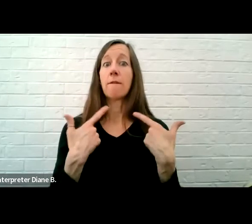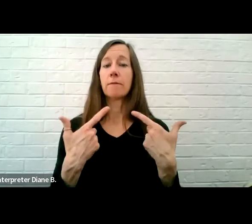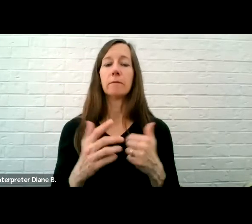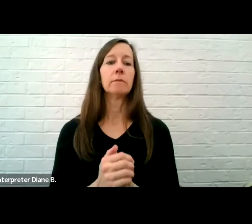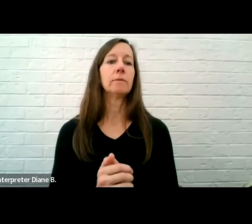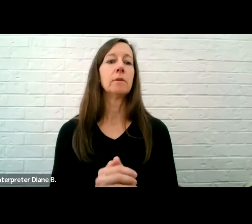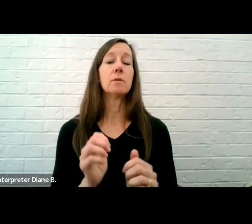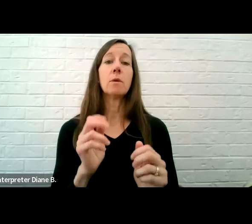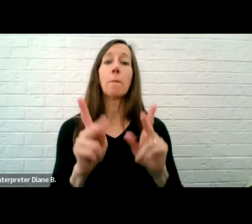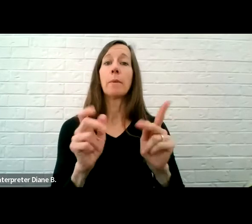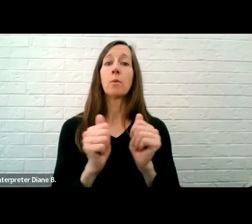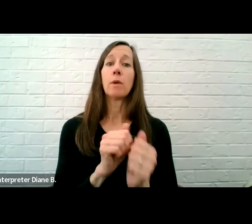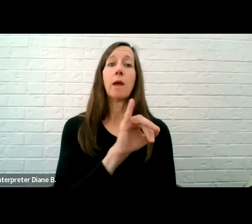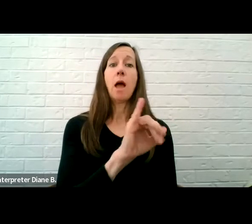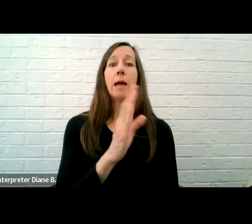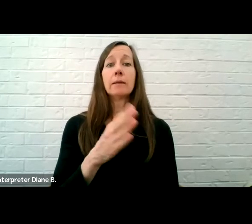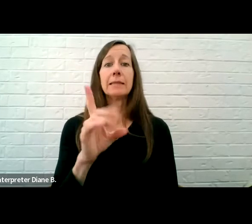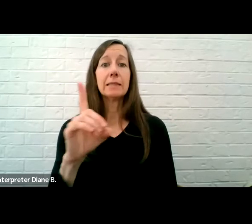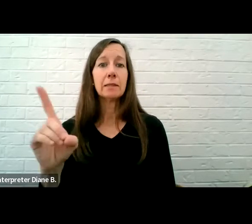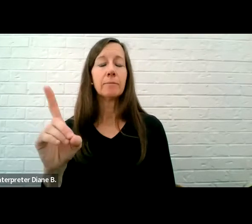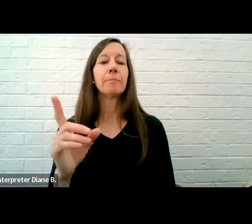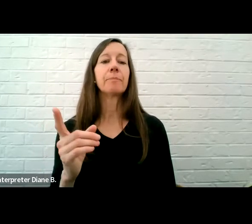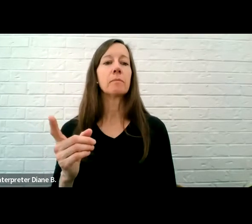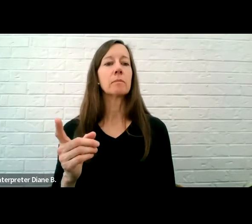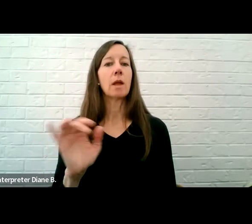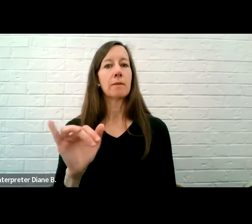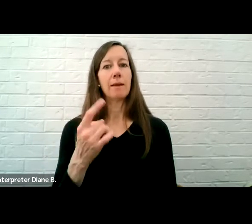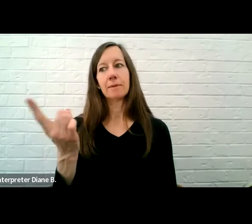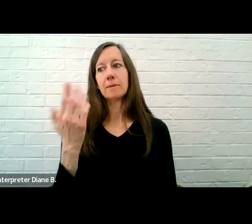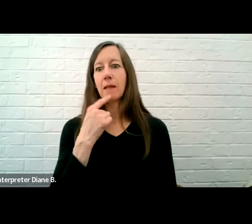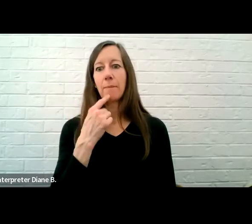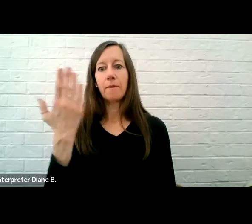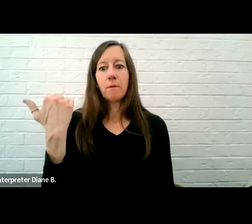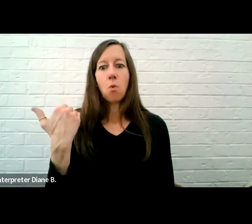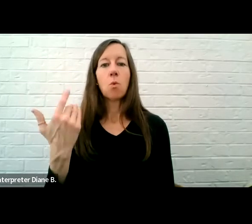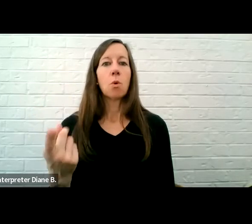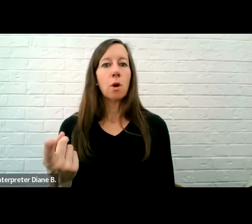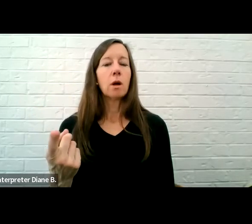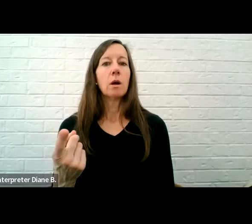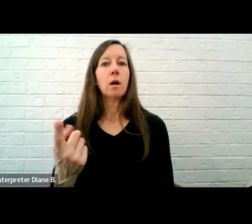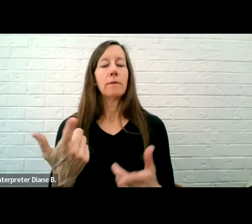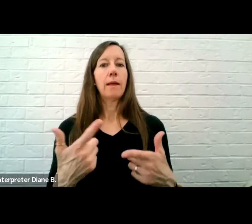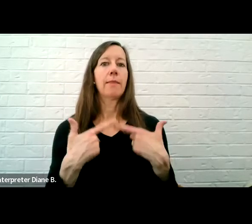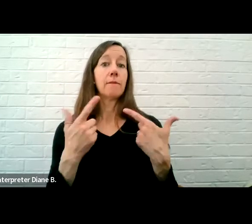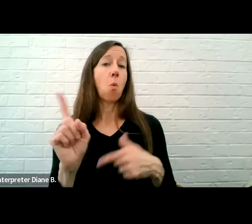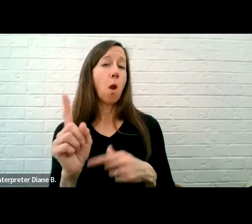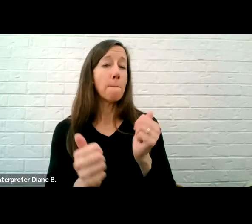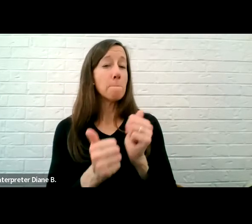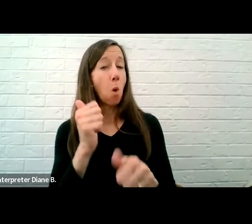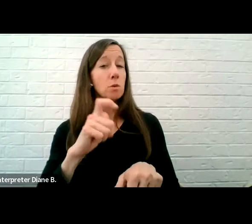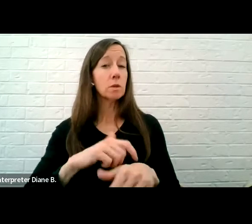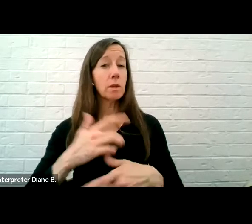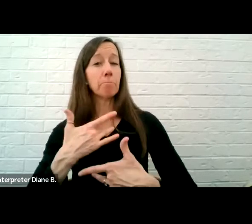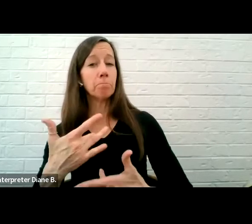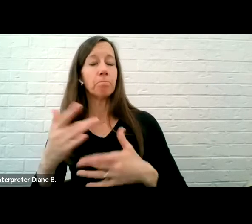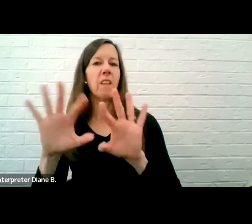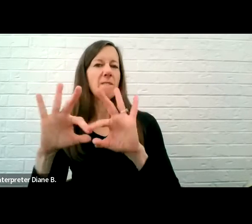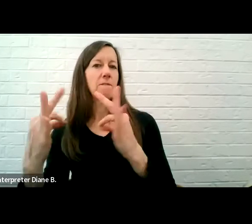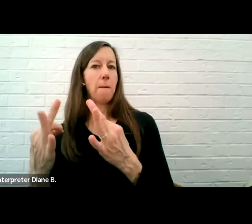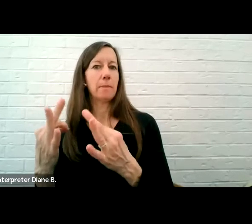Idd like was said, what mostly end up living in their family home with family members all of their